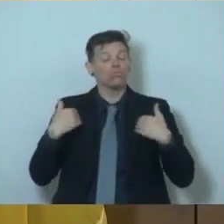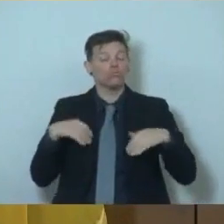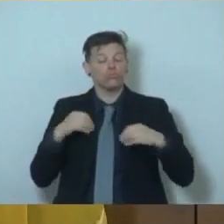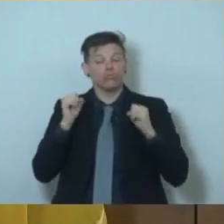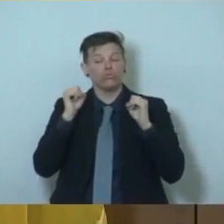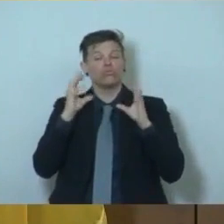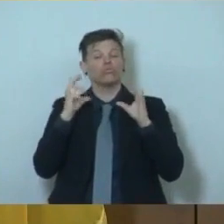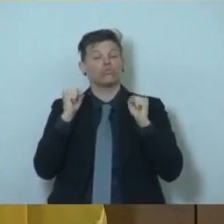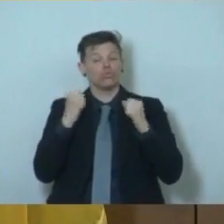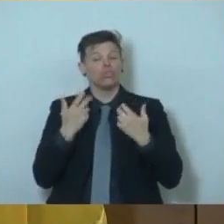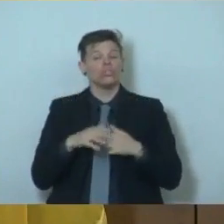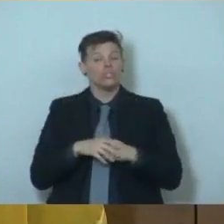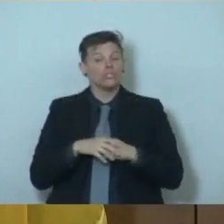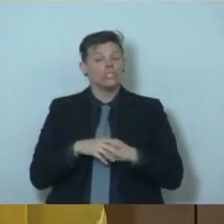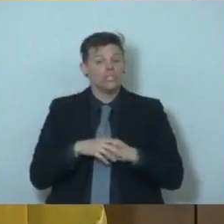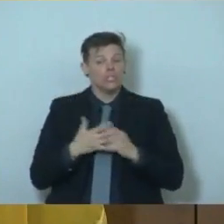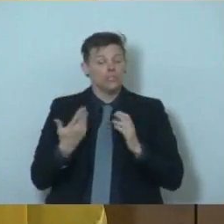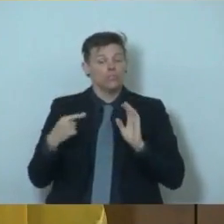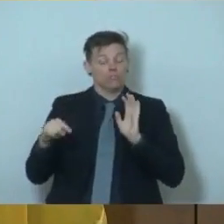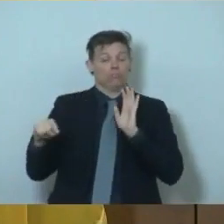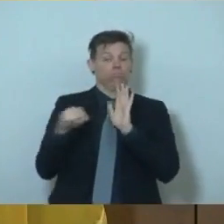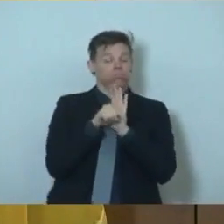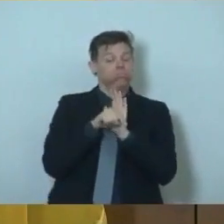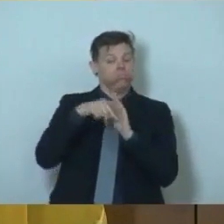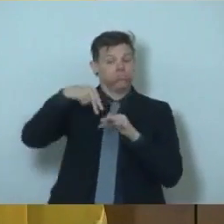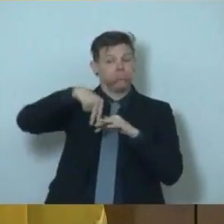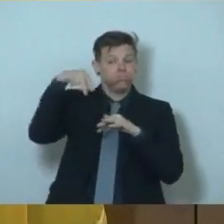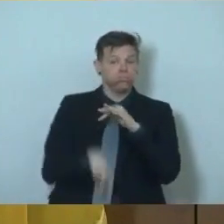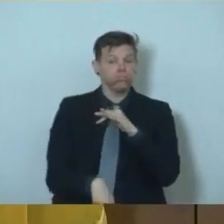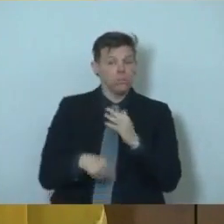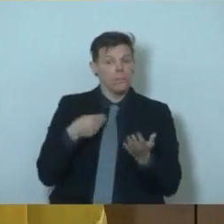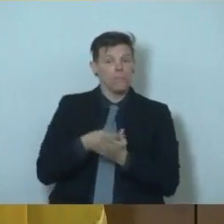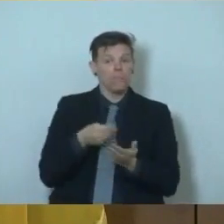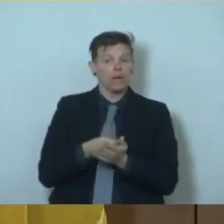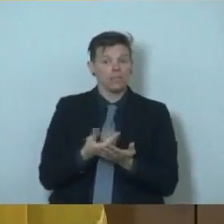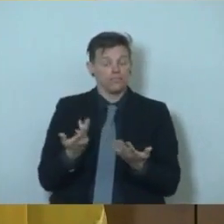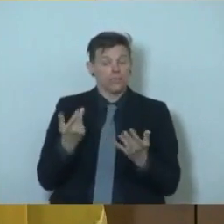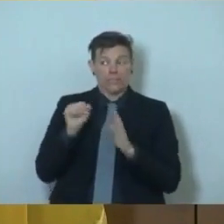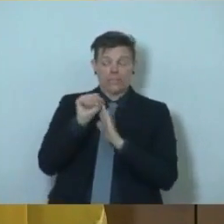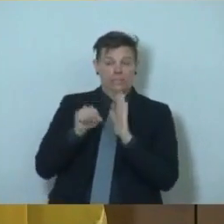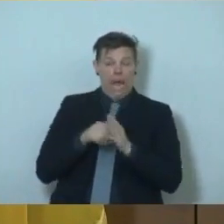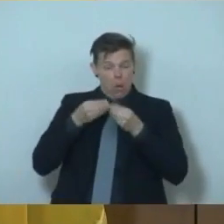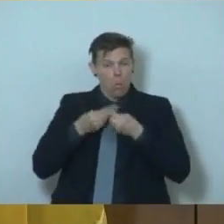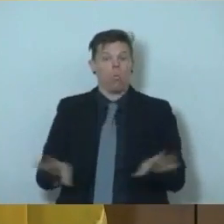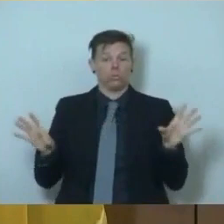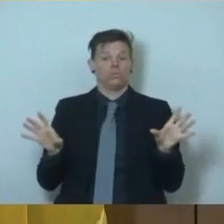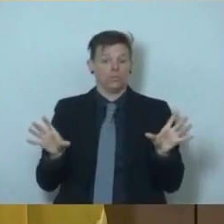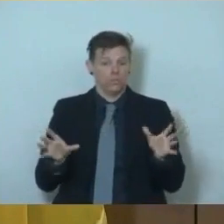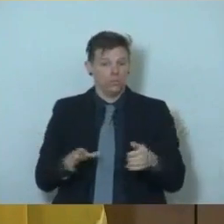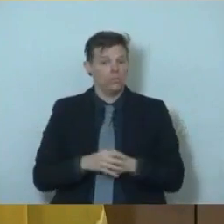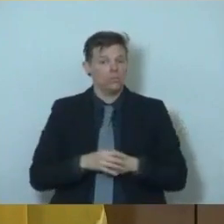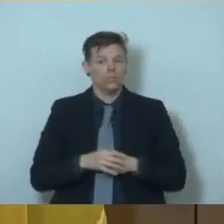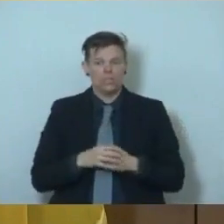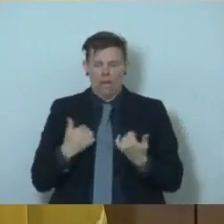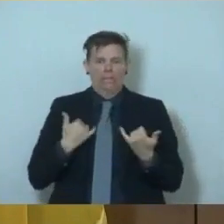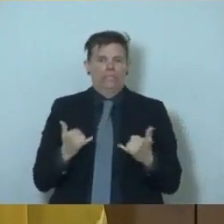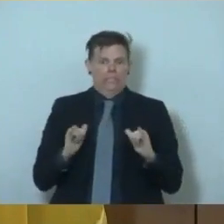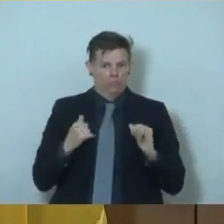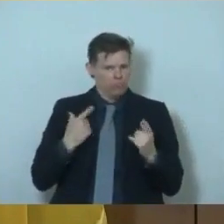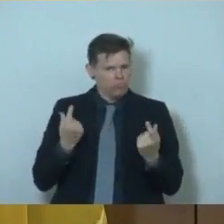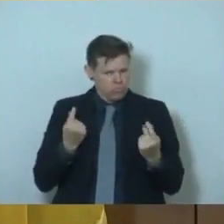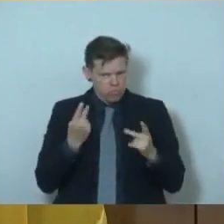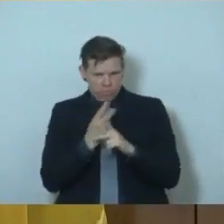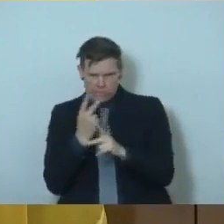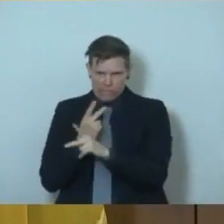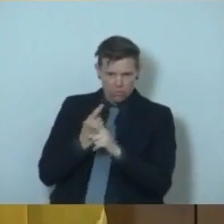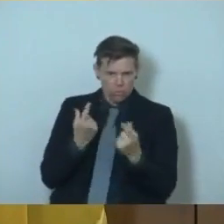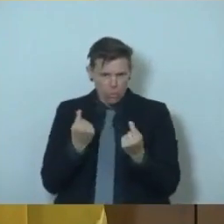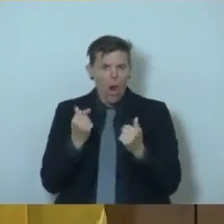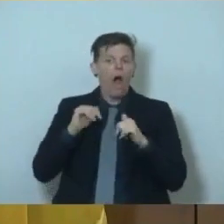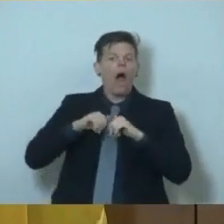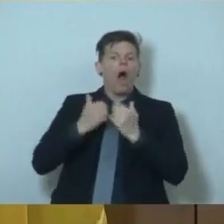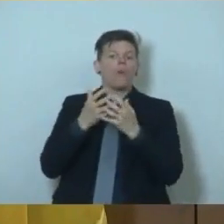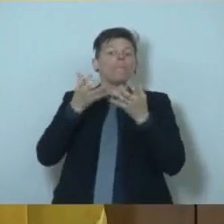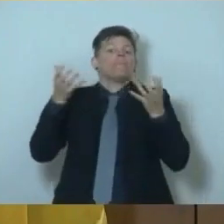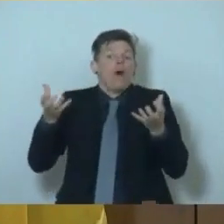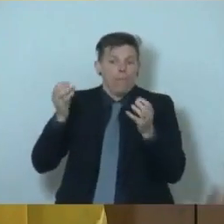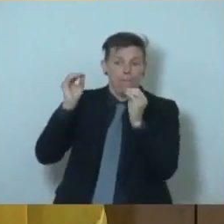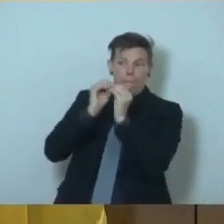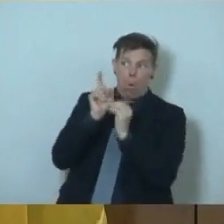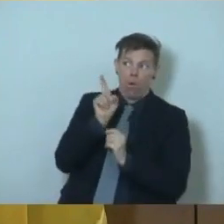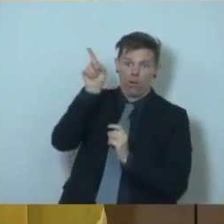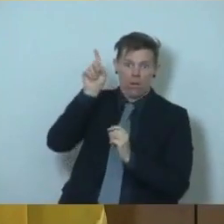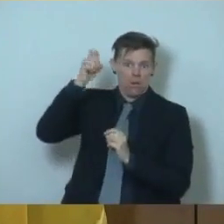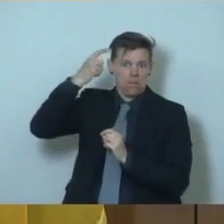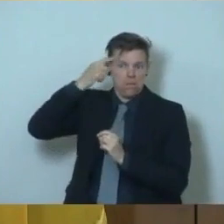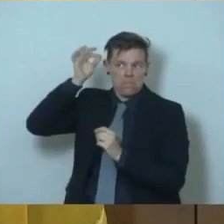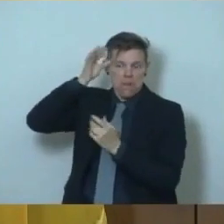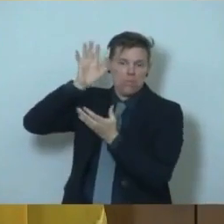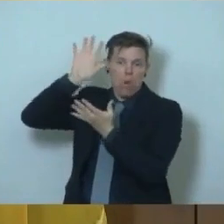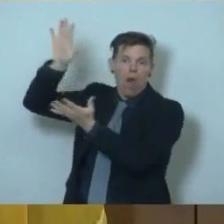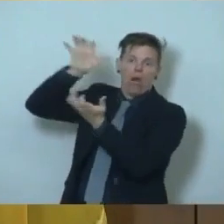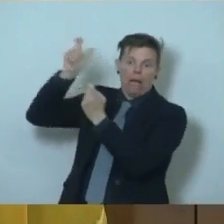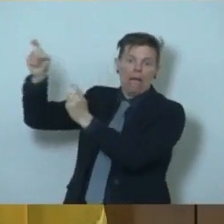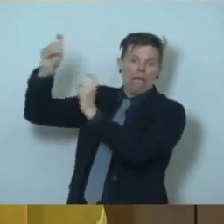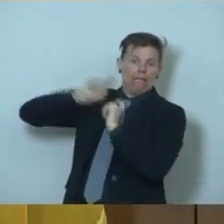BOTH ARE EXTRA ORDER HARRY SET OF NEGATIVE CIRCUMSTANCES FOR THE STATE AND WOE ARE STILL TRYING TO FIGURE OUT WHAT WE DO AND HOW MUCH MORE STIMULUS MONEY IS GOING TO COME IN AND THEN WE